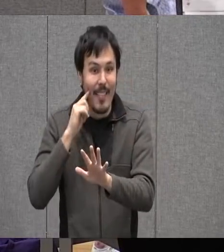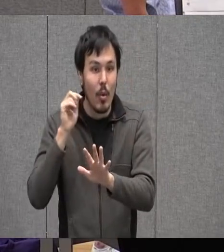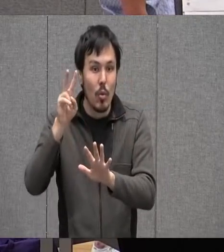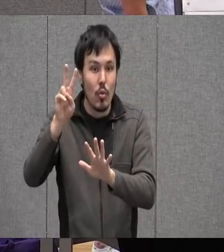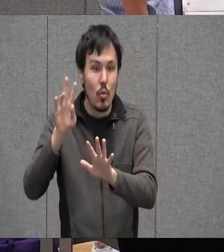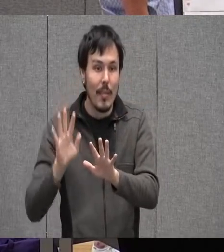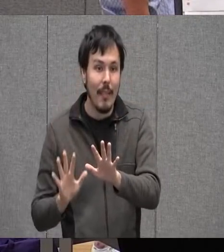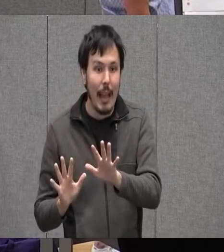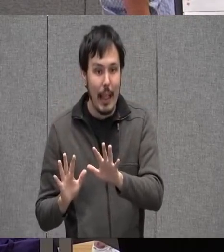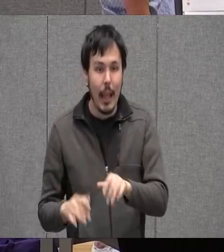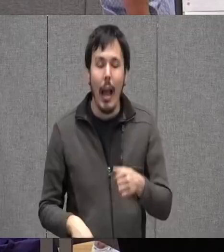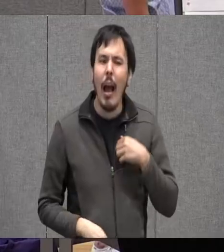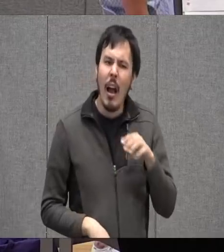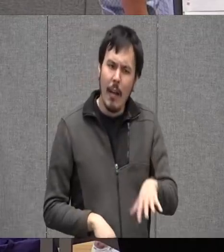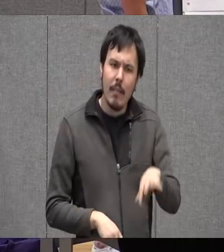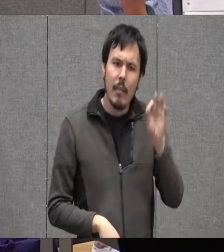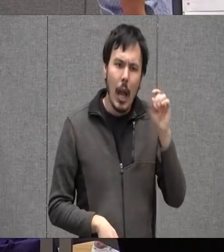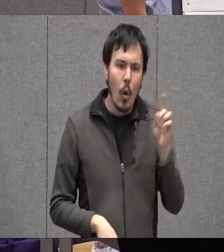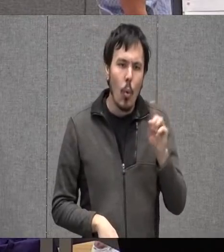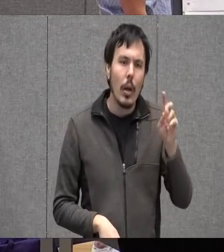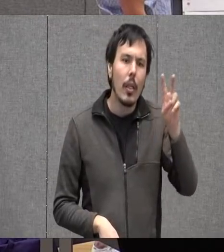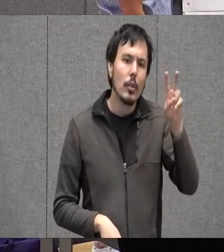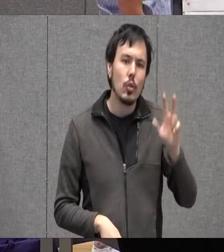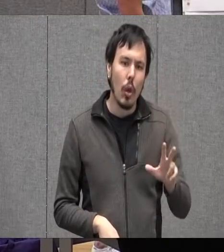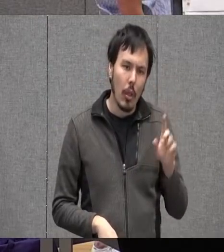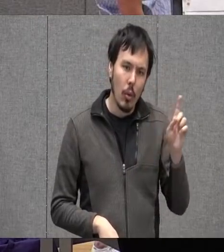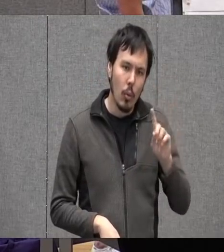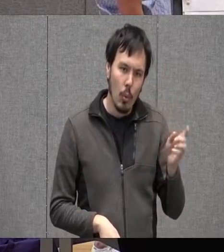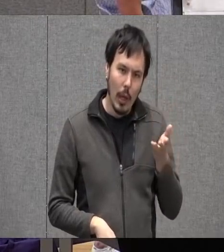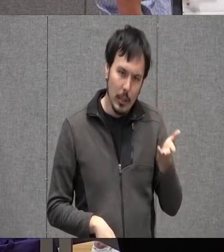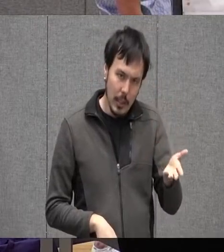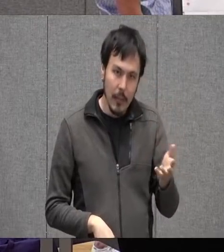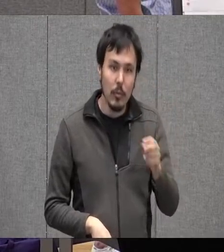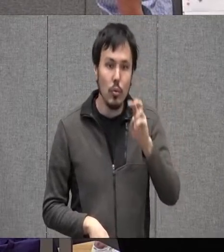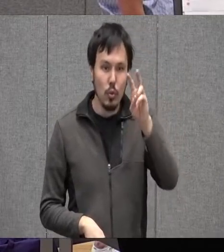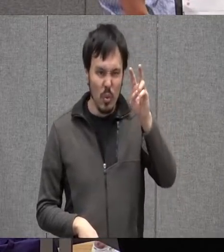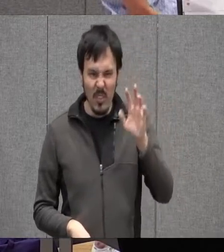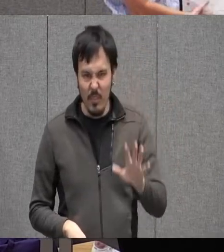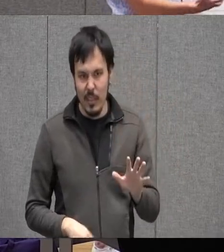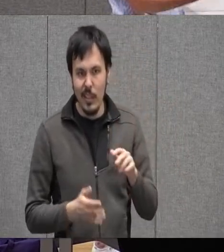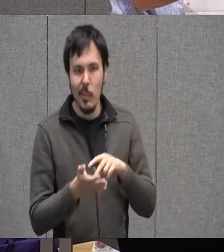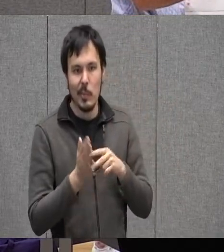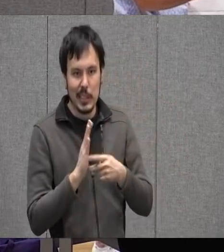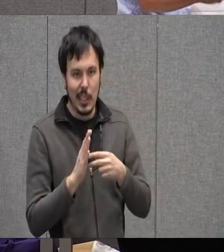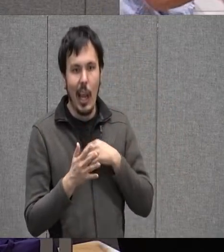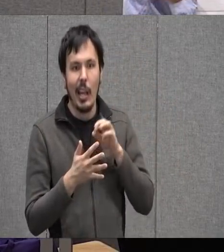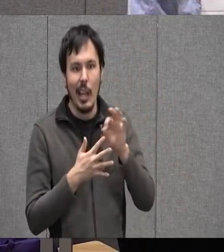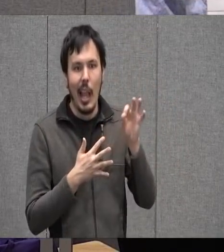"I found where 2/3 was and where 2/5, "meaning I counted off by the two."